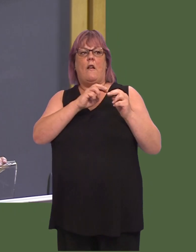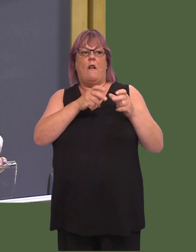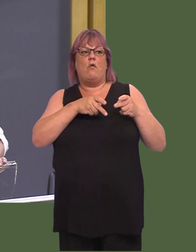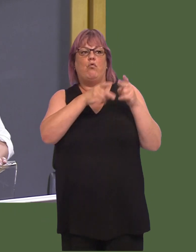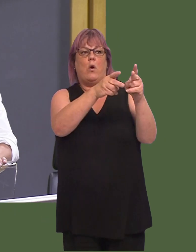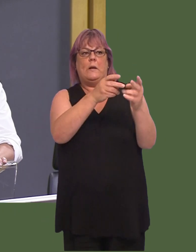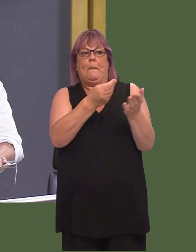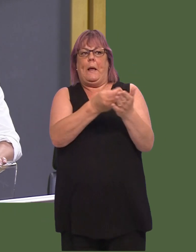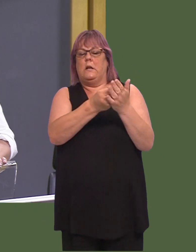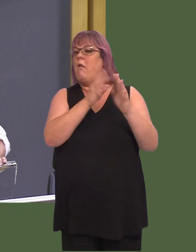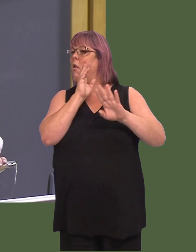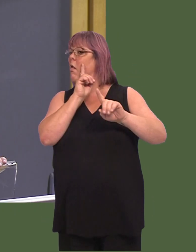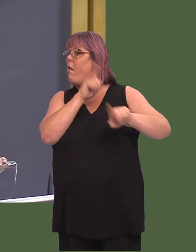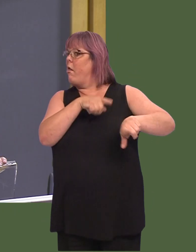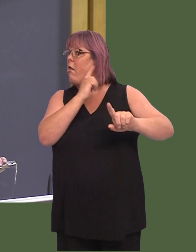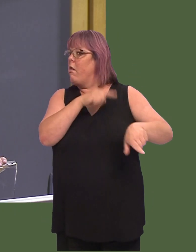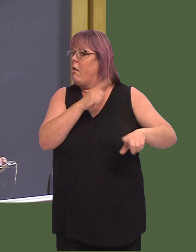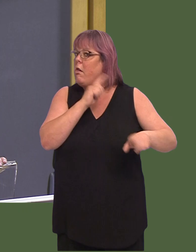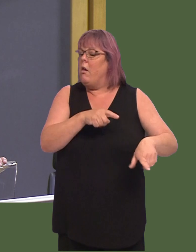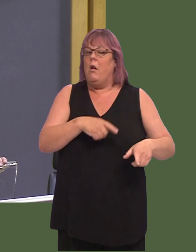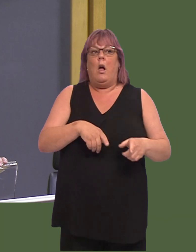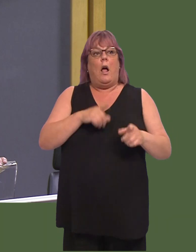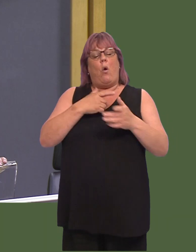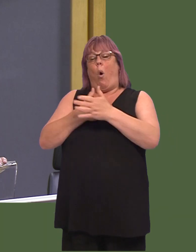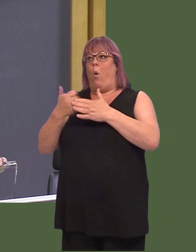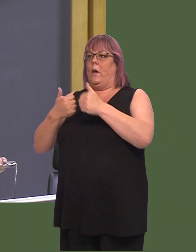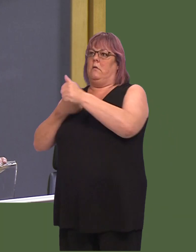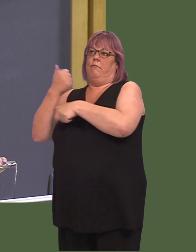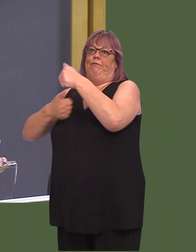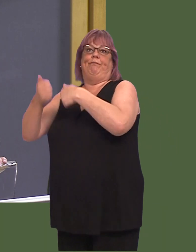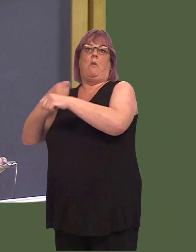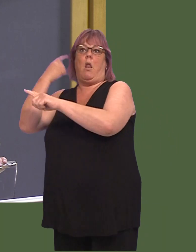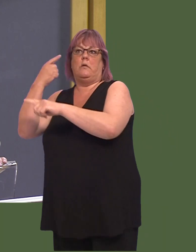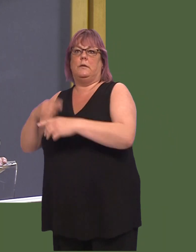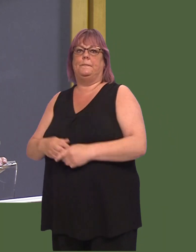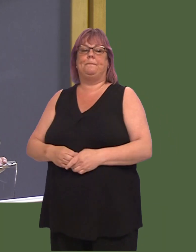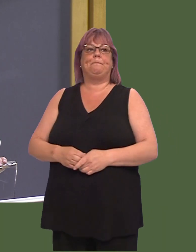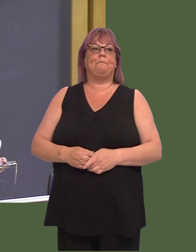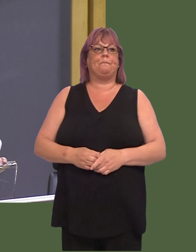on infrastructure spending, and made clear that decisions will always favour London.